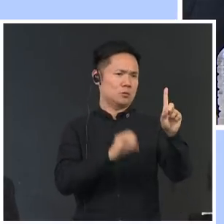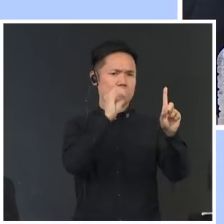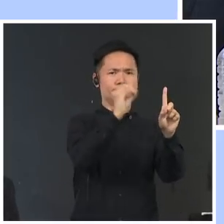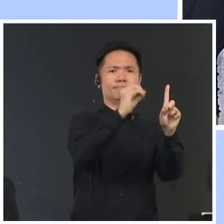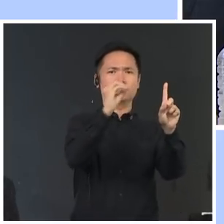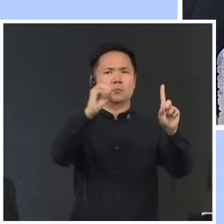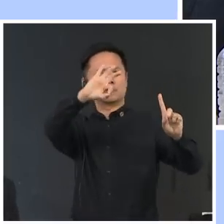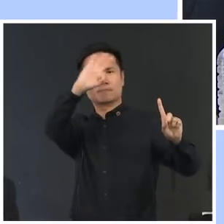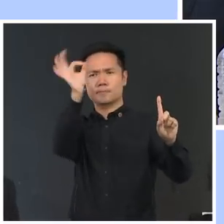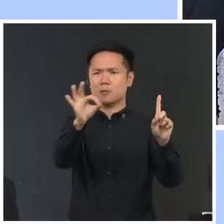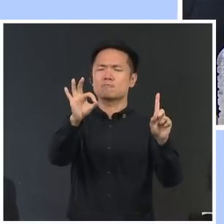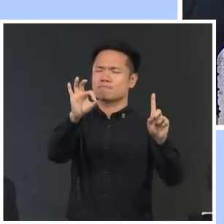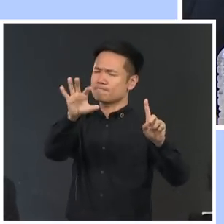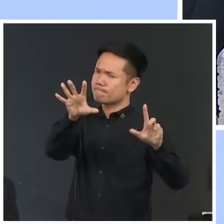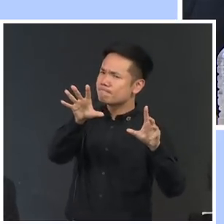the